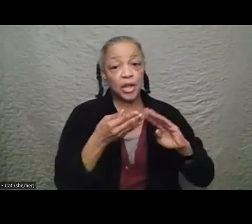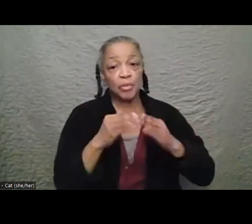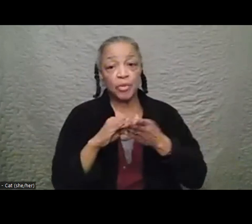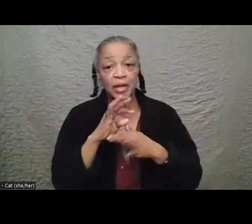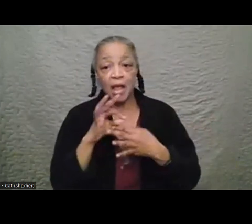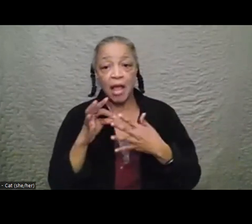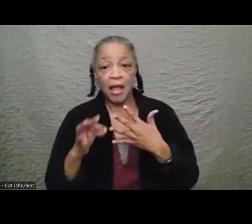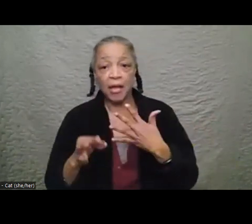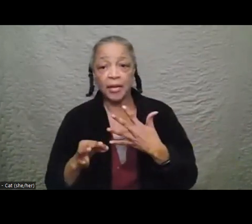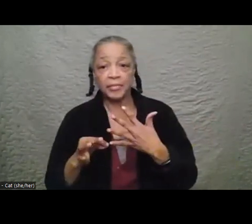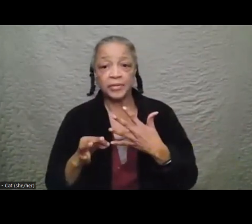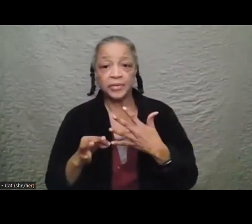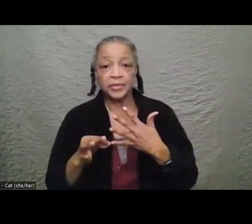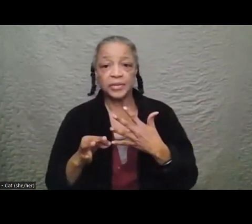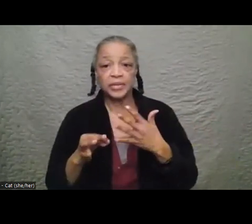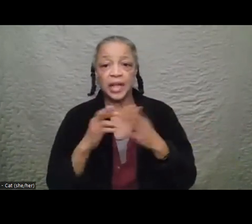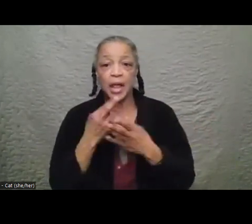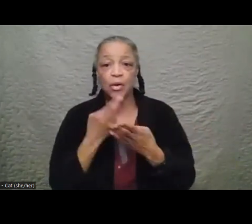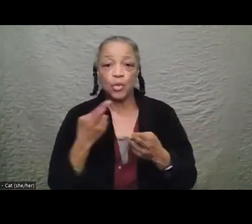and engagement team.